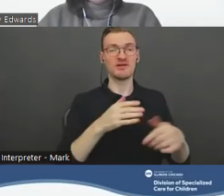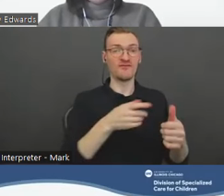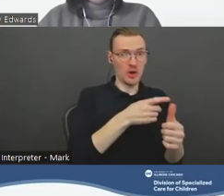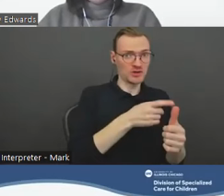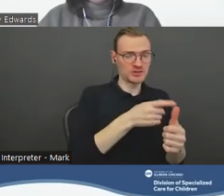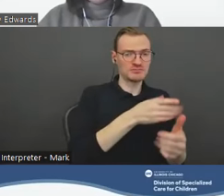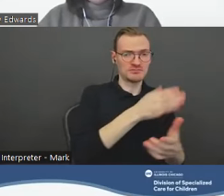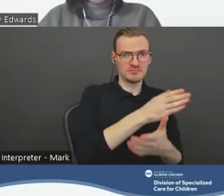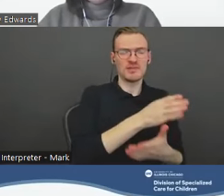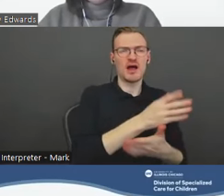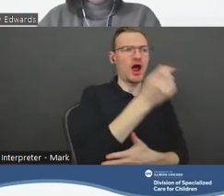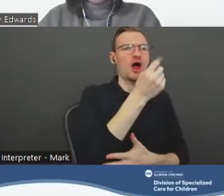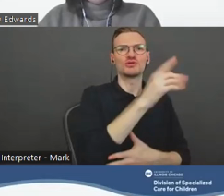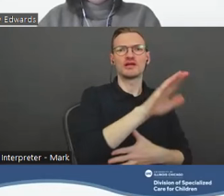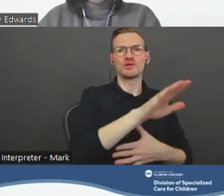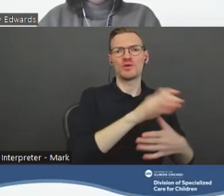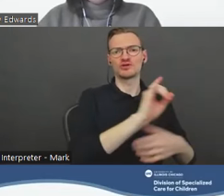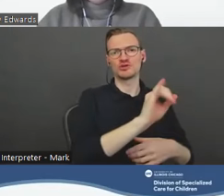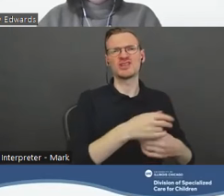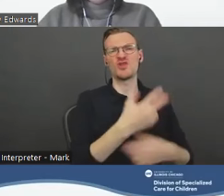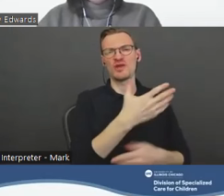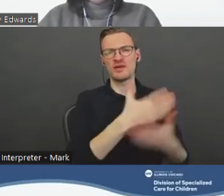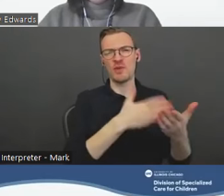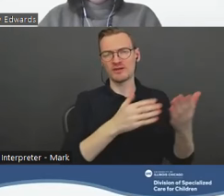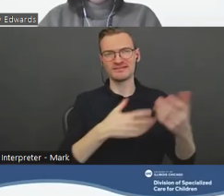is a three-part series each month we're going to focus on a different topic this is the first